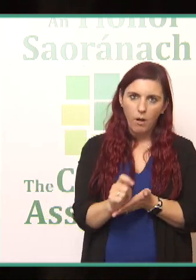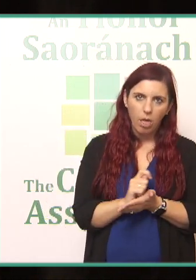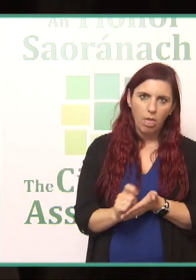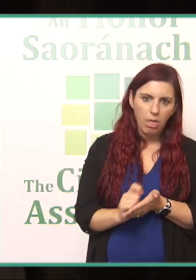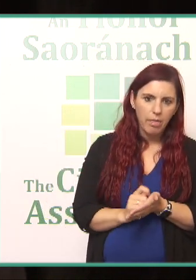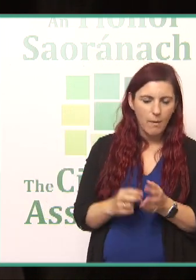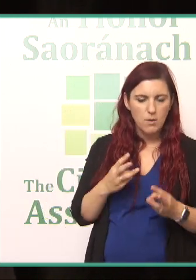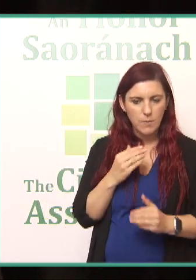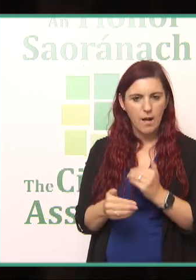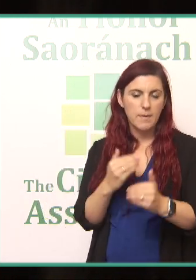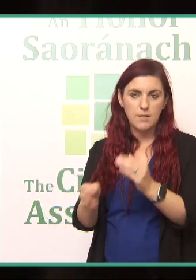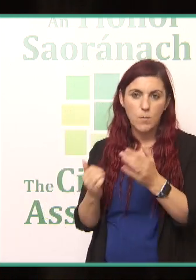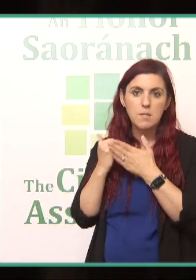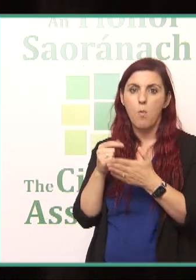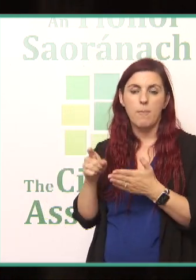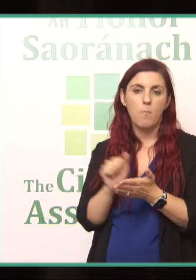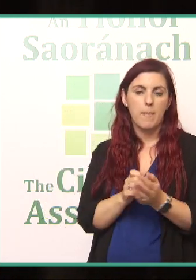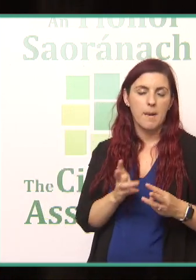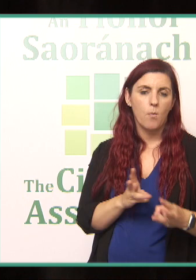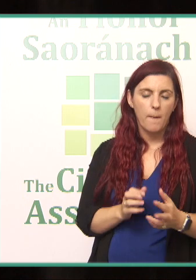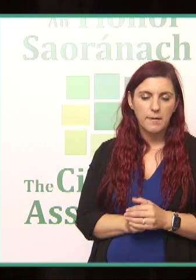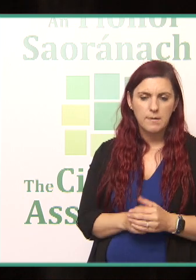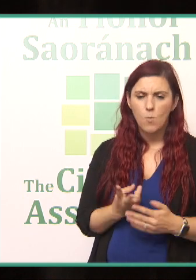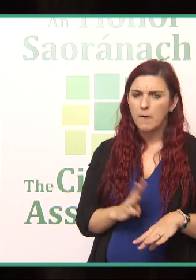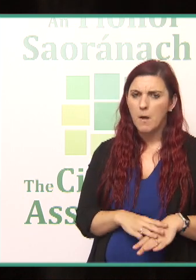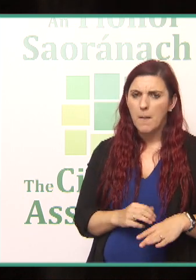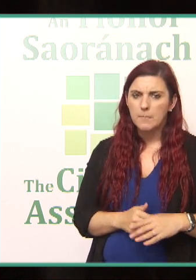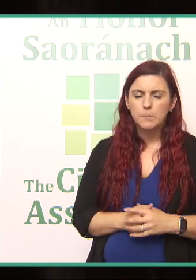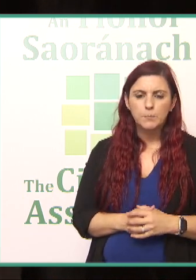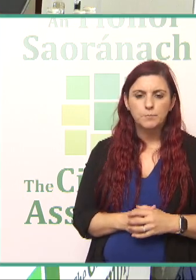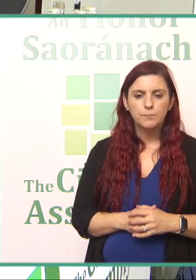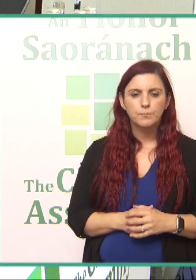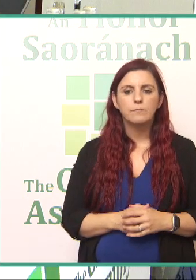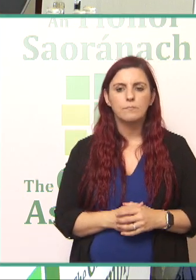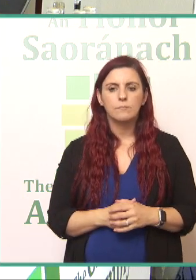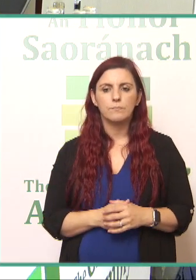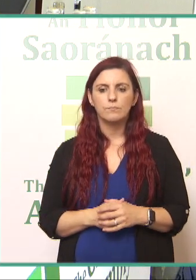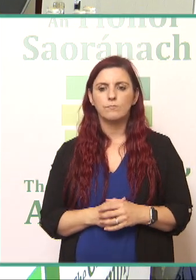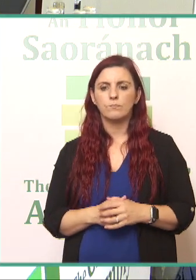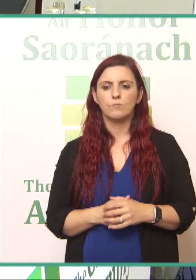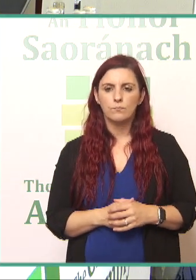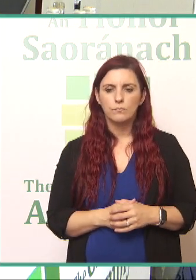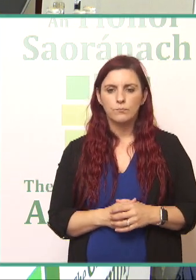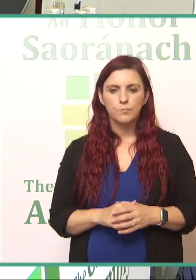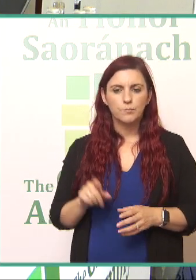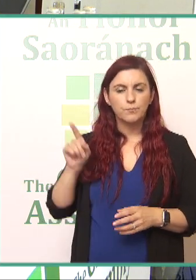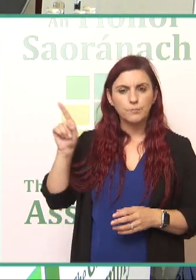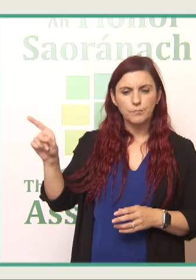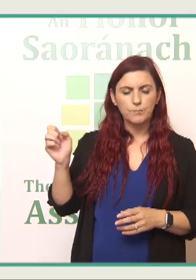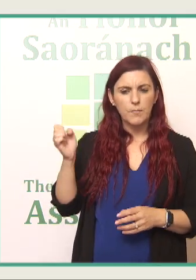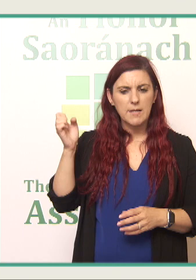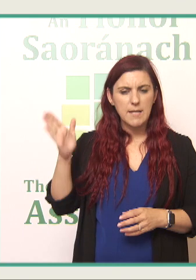do that and it works very well so um this is the only slide I'll show you this is slider 15 years